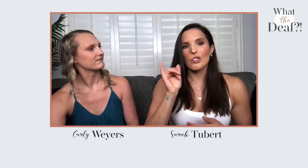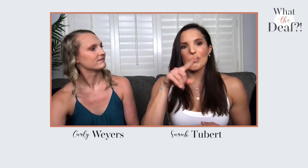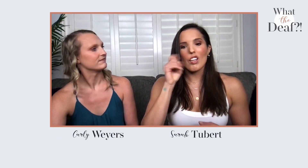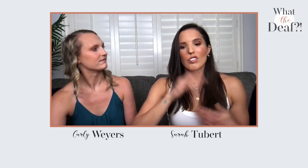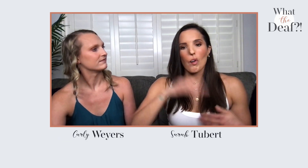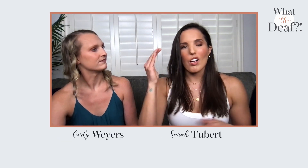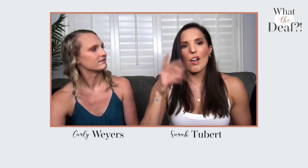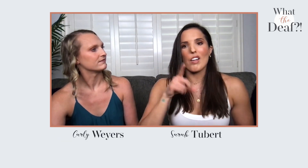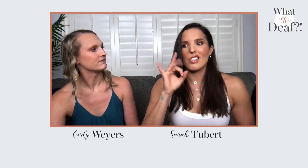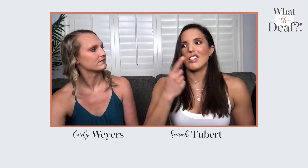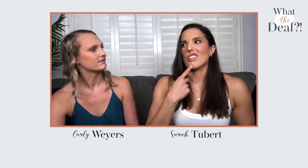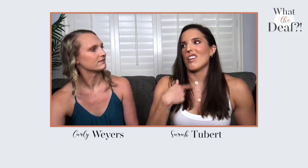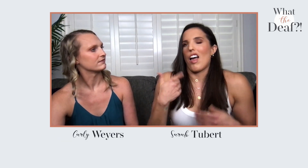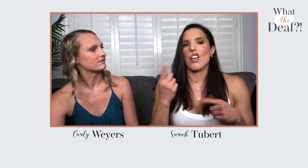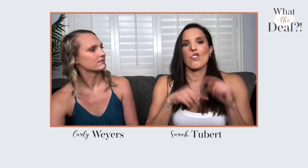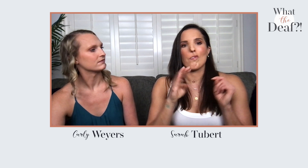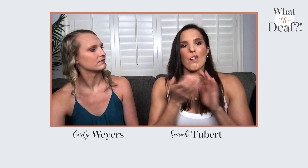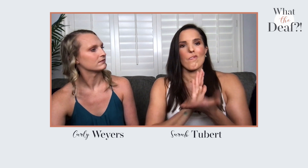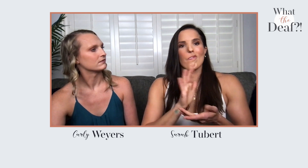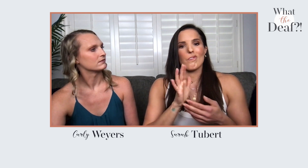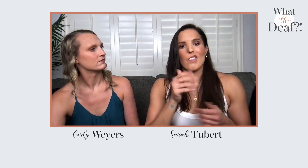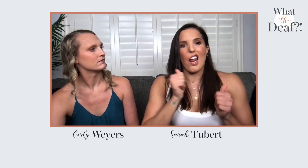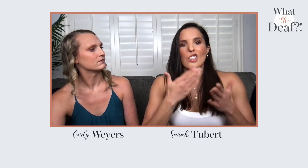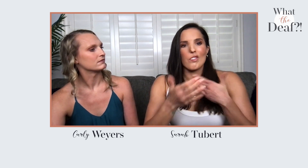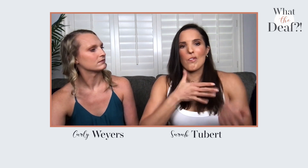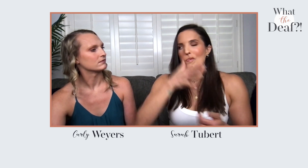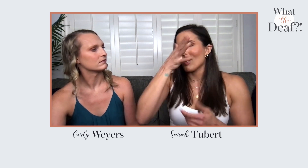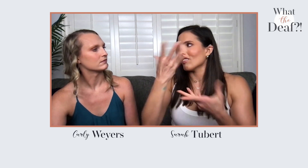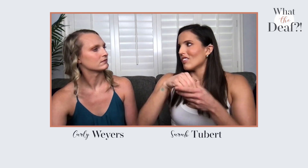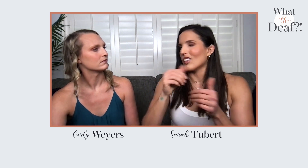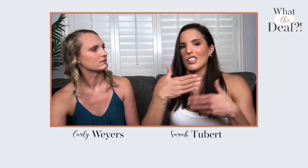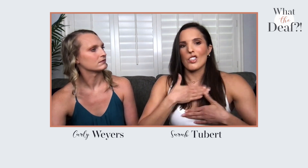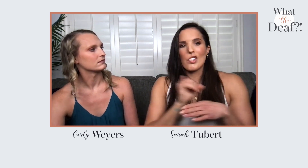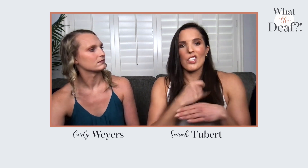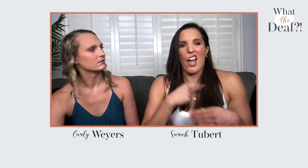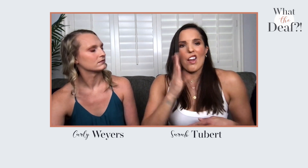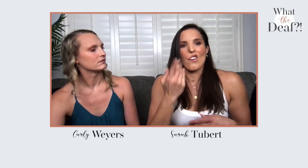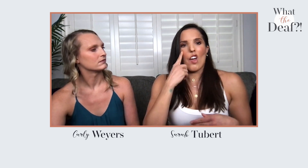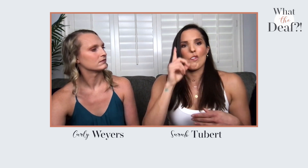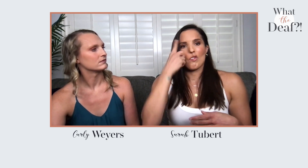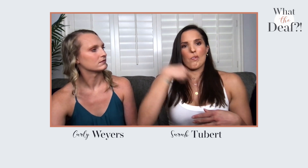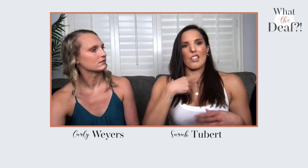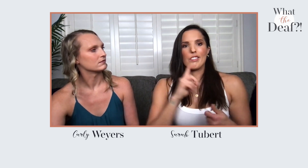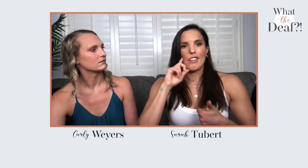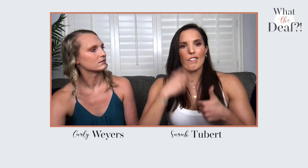because growing up, I did say that I couldn't become an actress. Even though my parents are a part of the entertainment industry, I never thought it was for me because I'm deaf